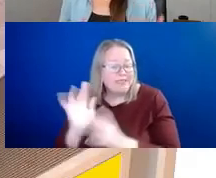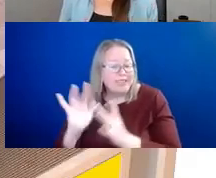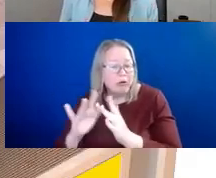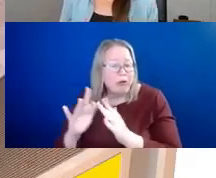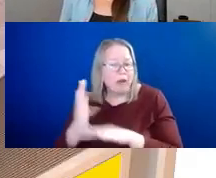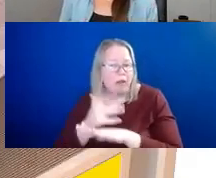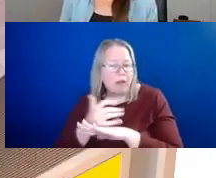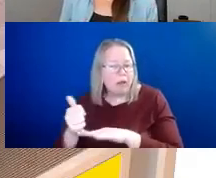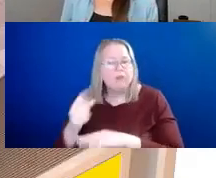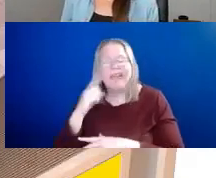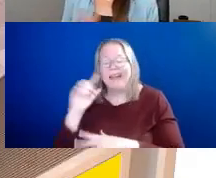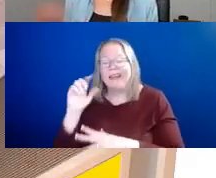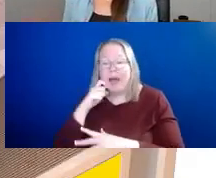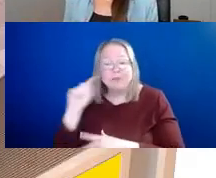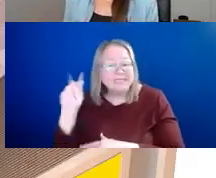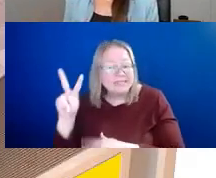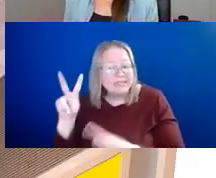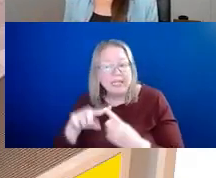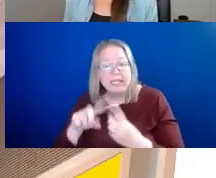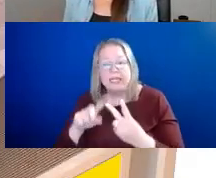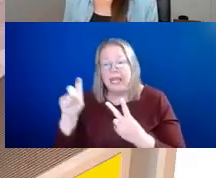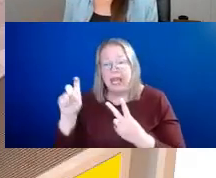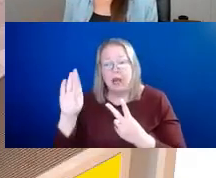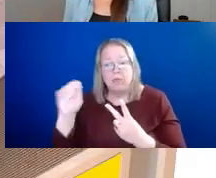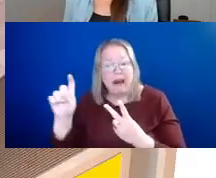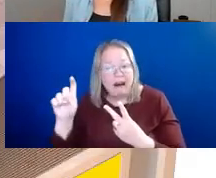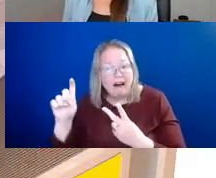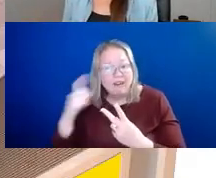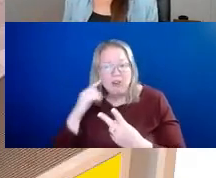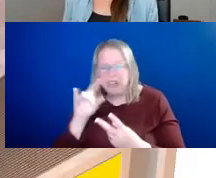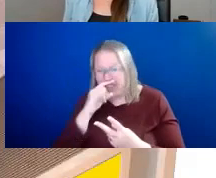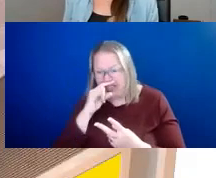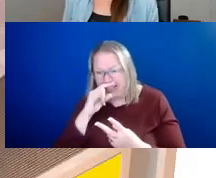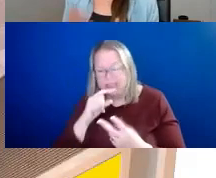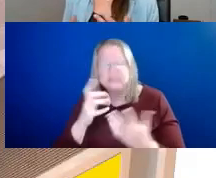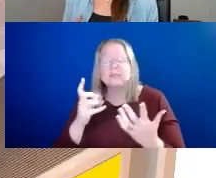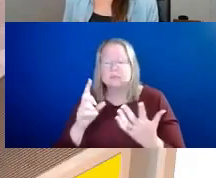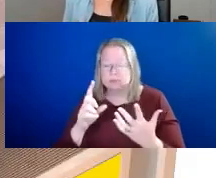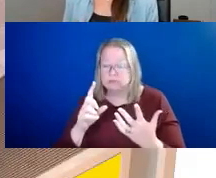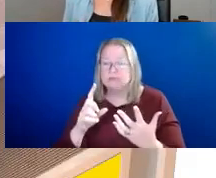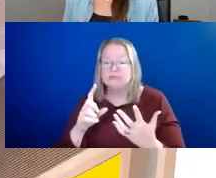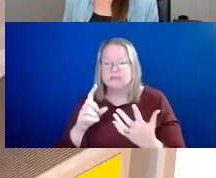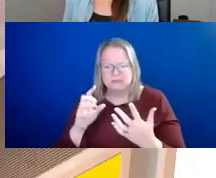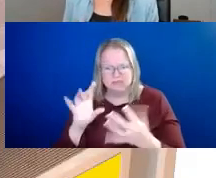12:55:52 Apple TV or an Xbox for your kids, 12:56:00 you want to disconnect all of those.